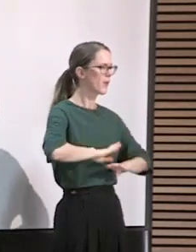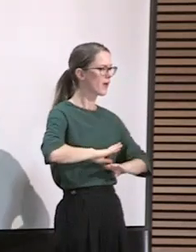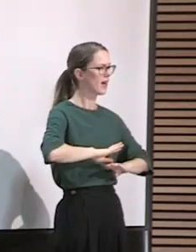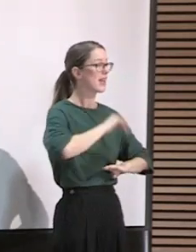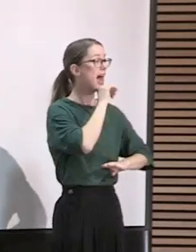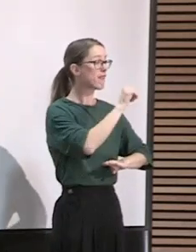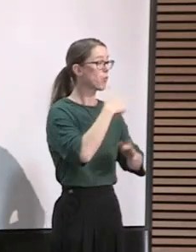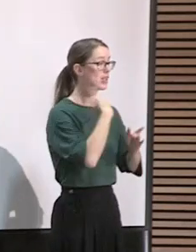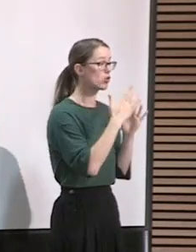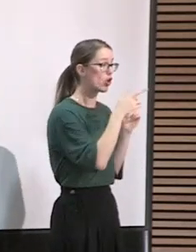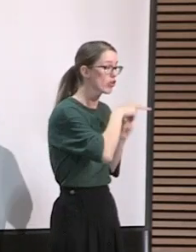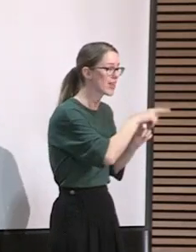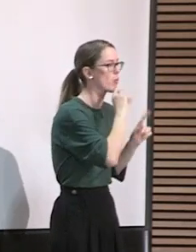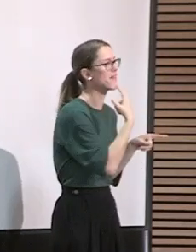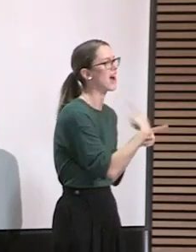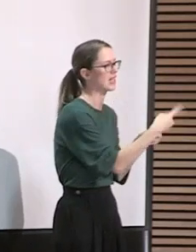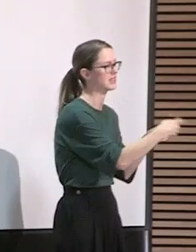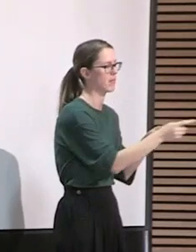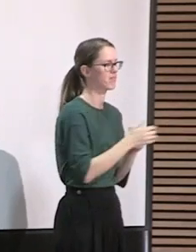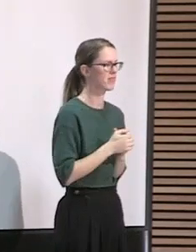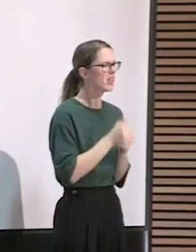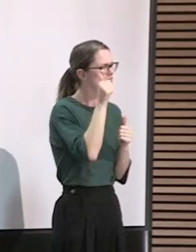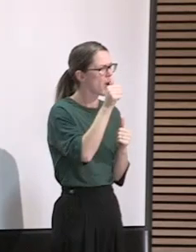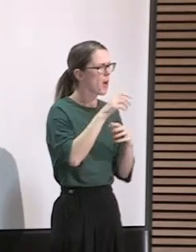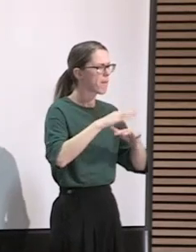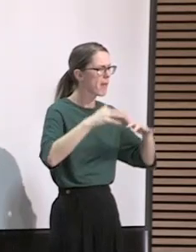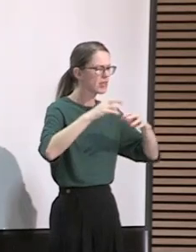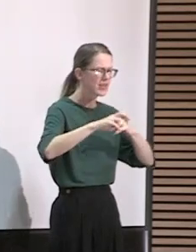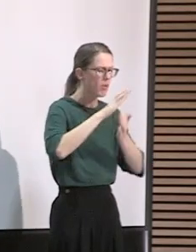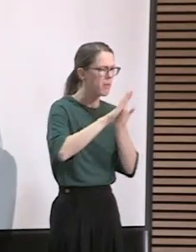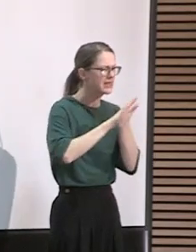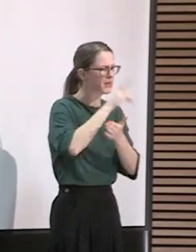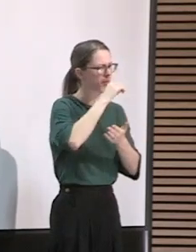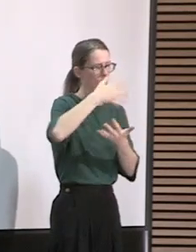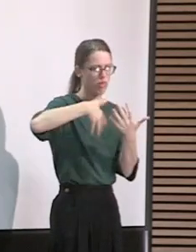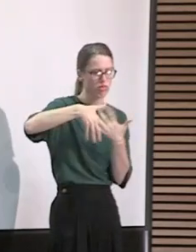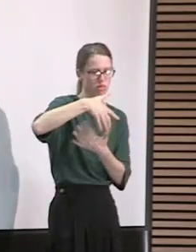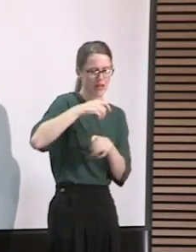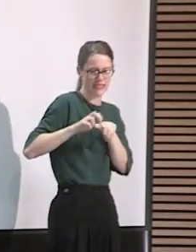provide an extra layer of assurance and speed to our contact-tracing processes.